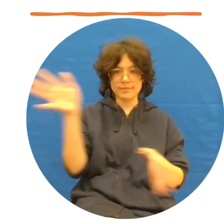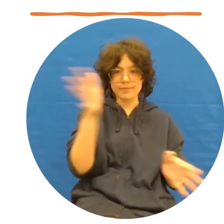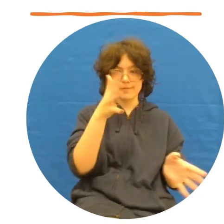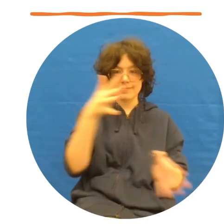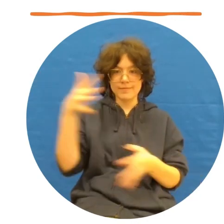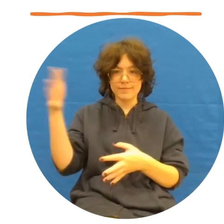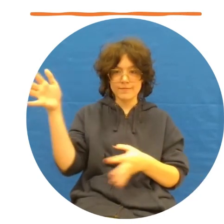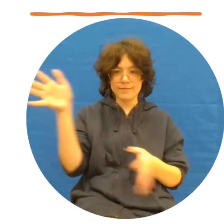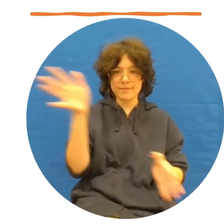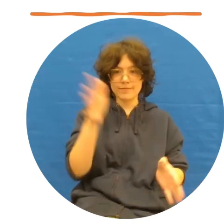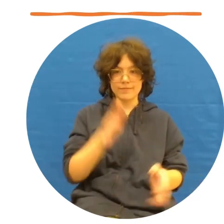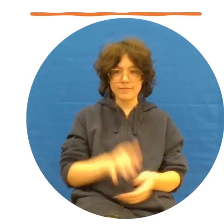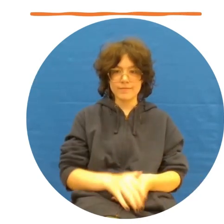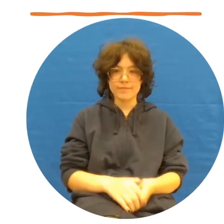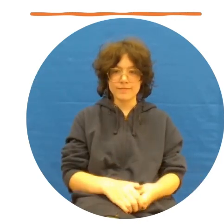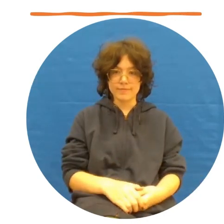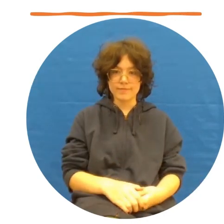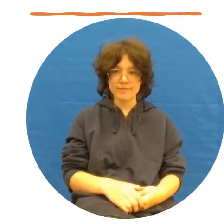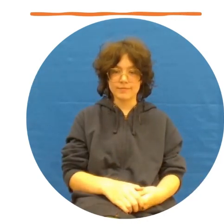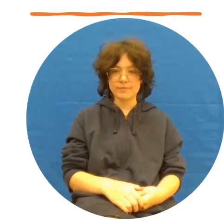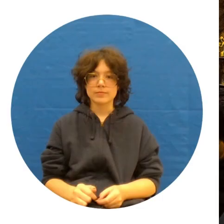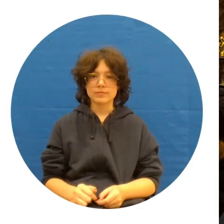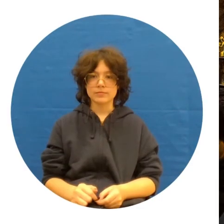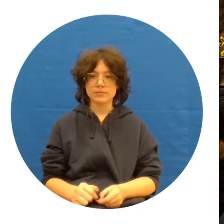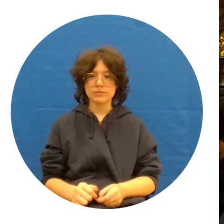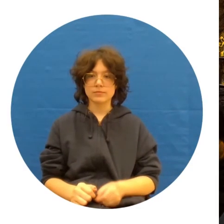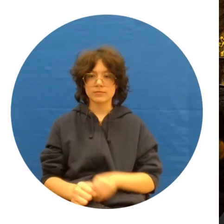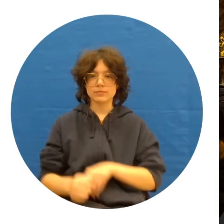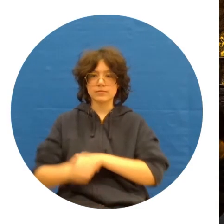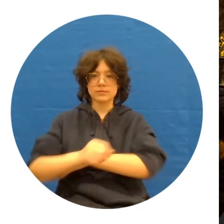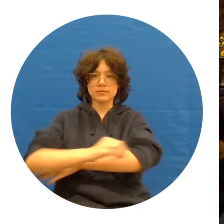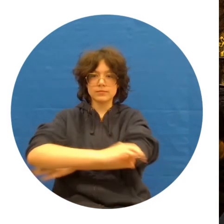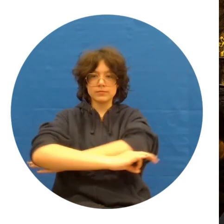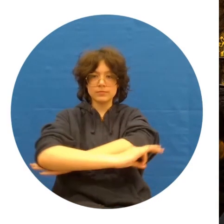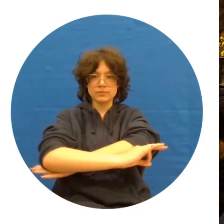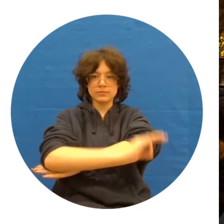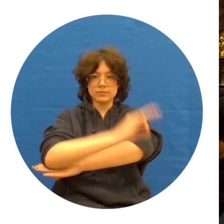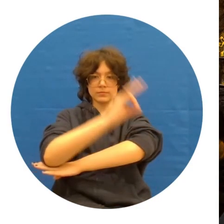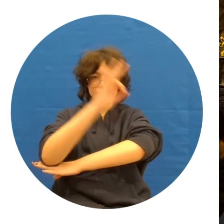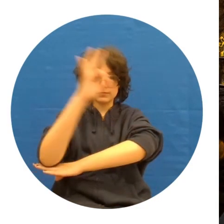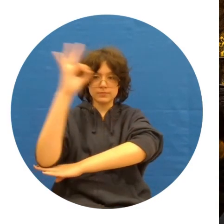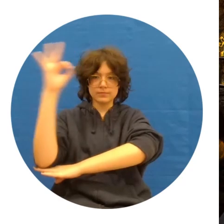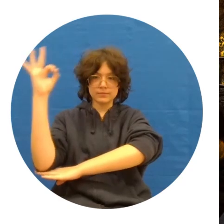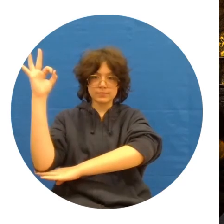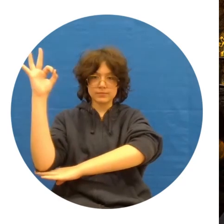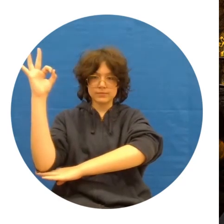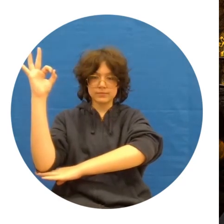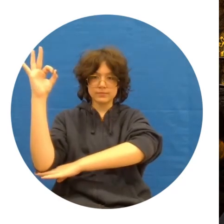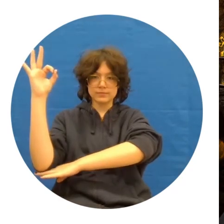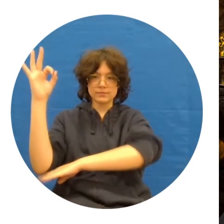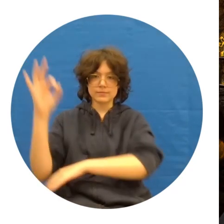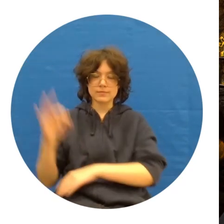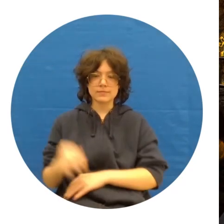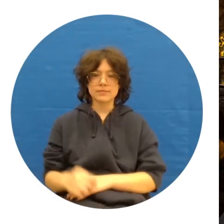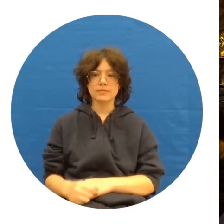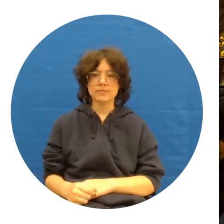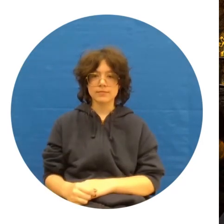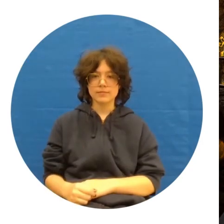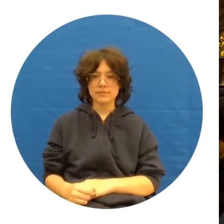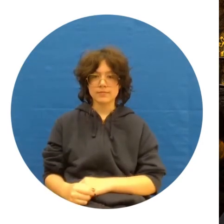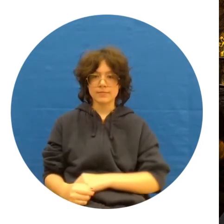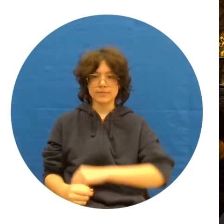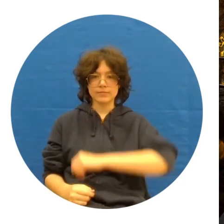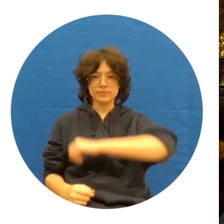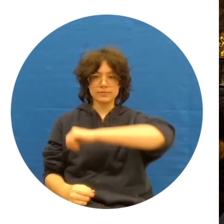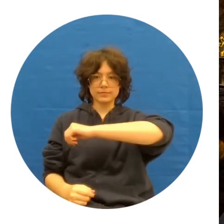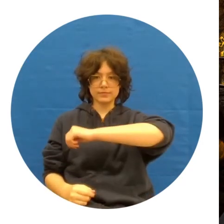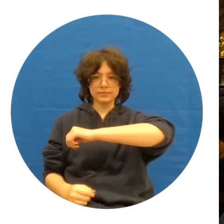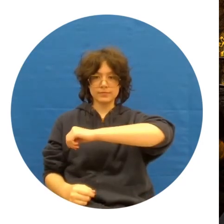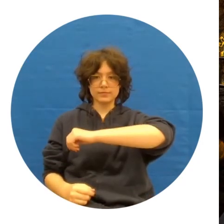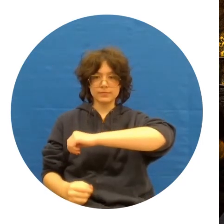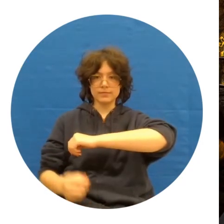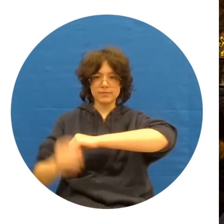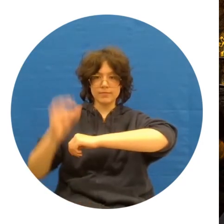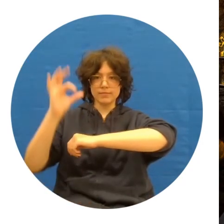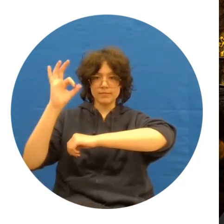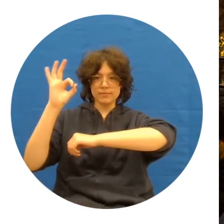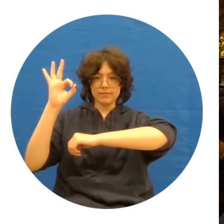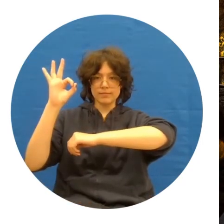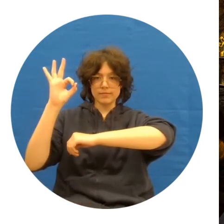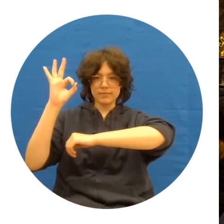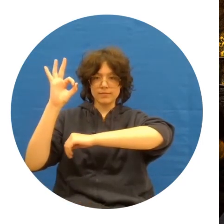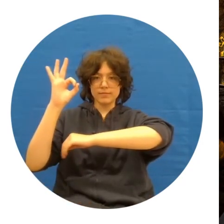wind. "Sunrise." this is how you sign sunrise my left arm is in front of me facing the floor